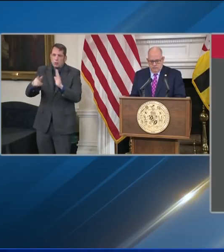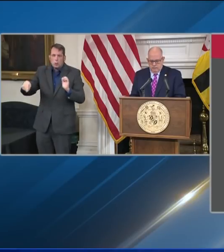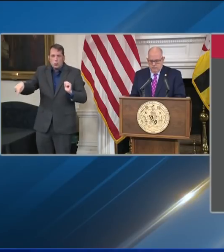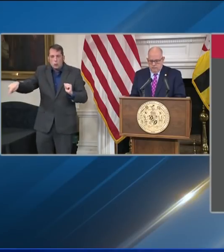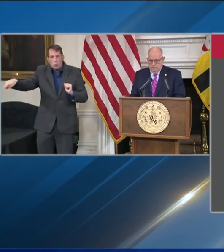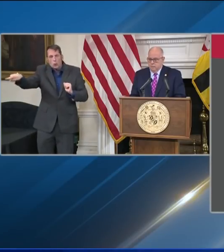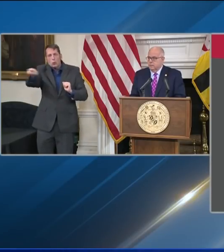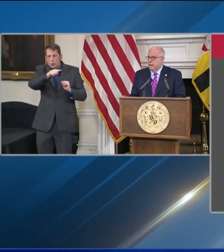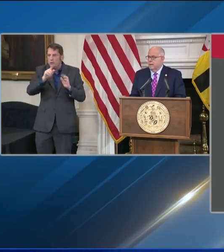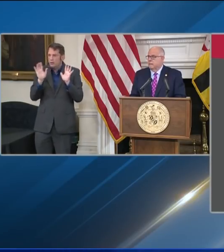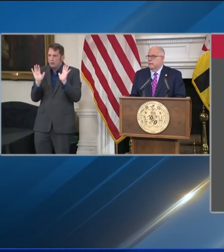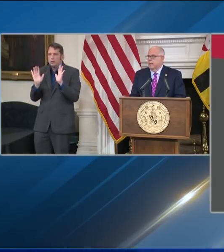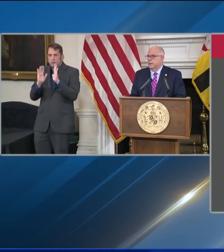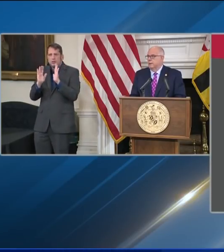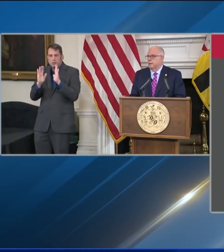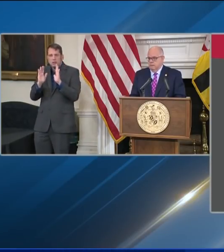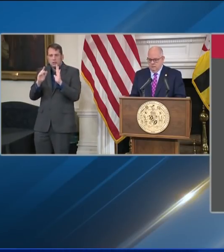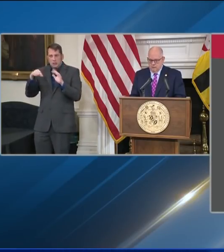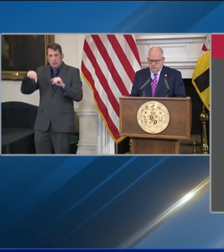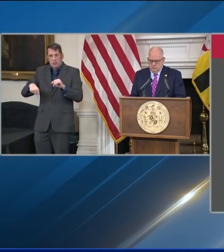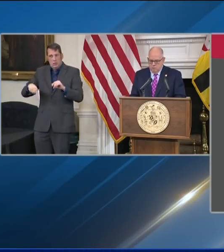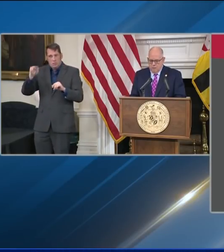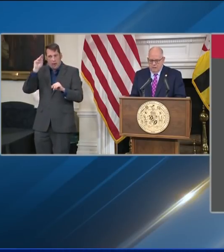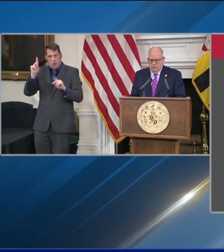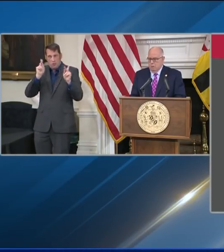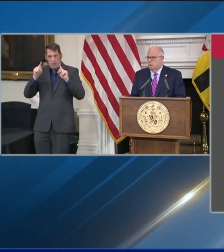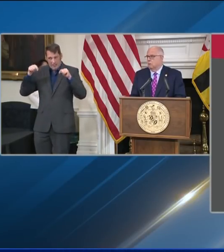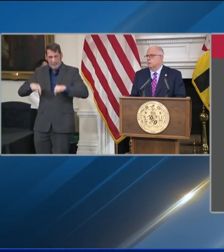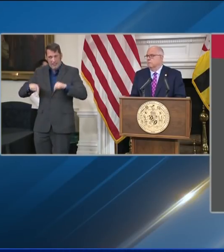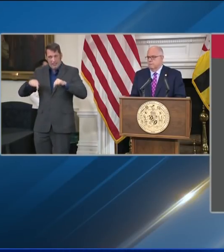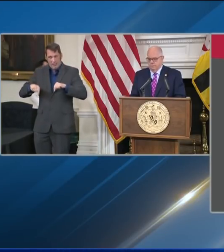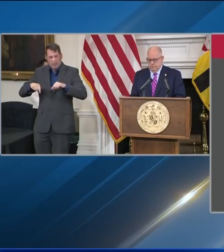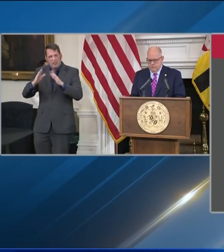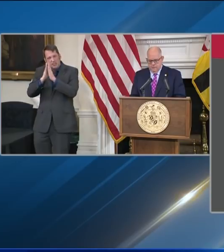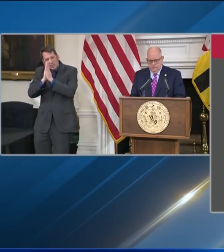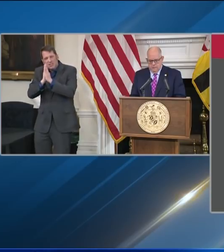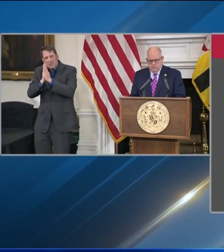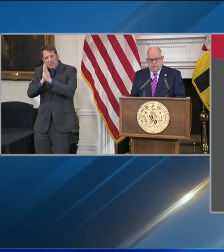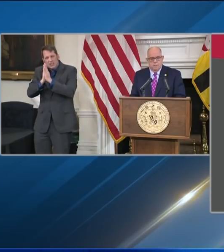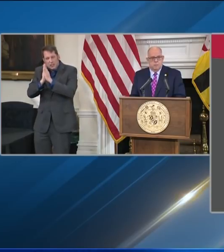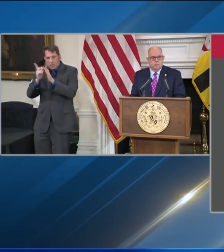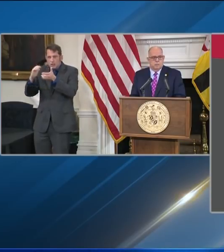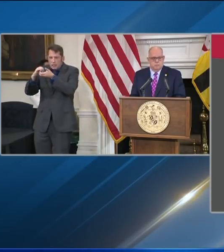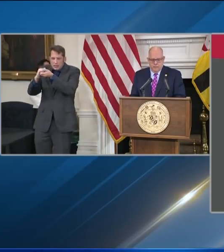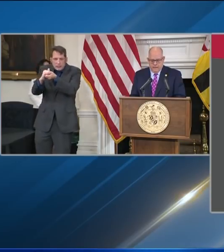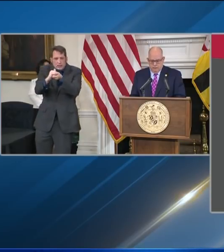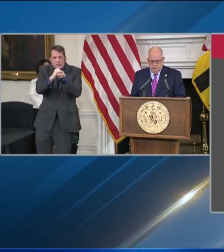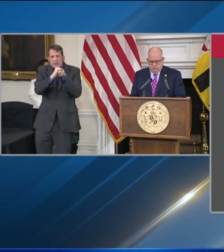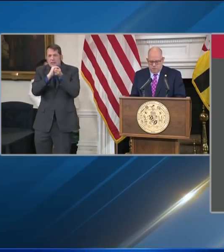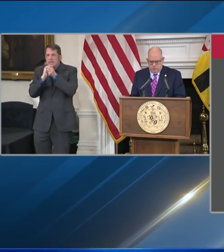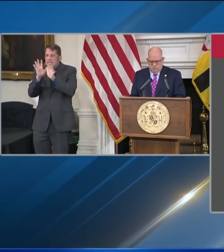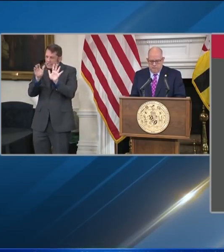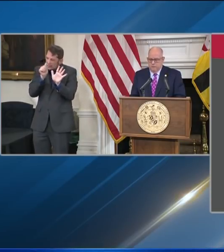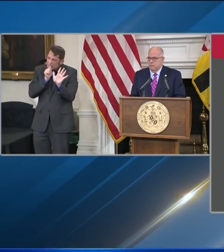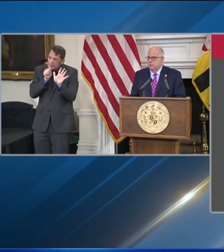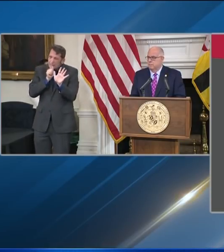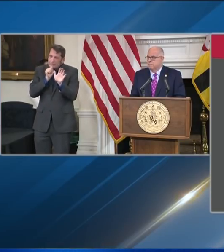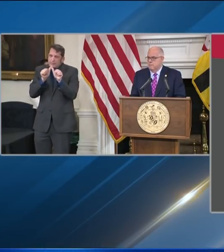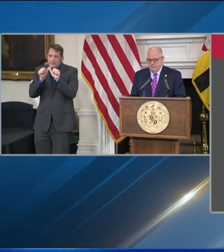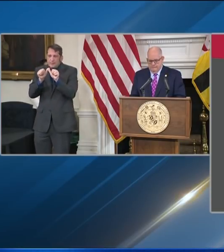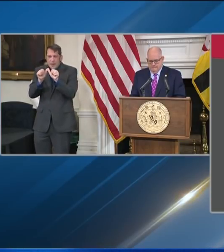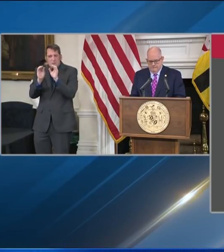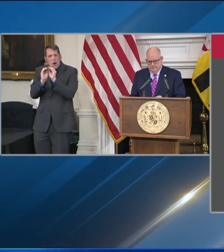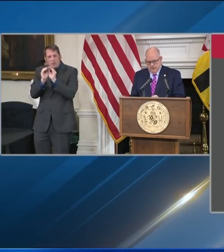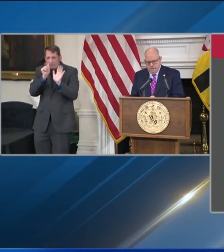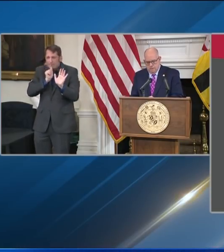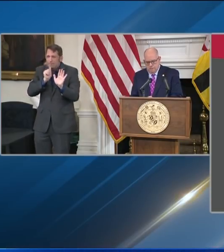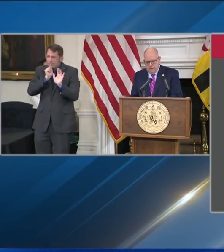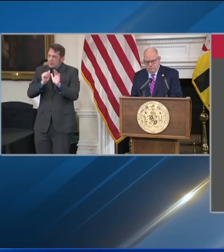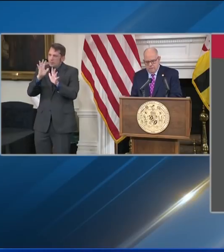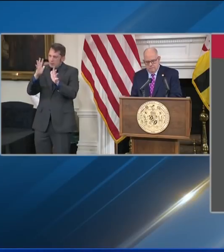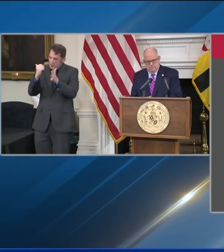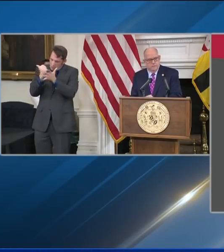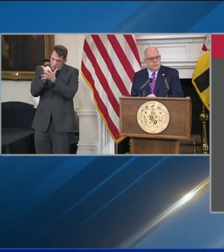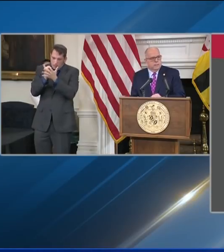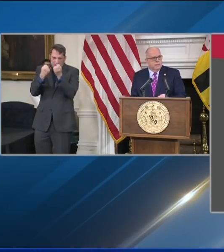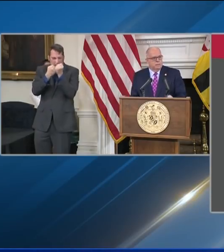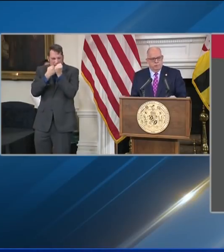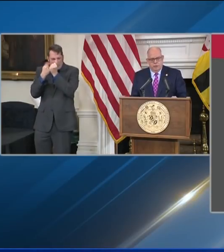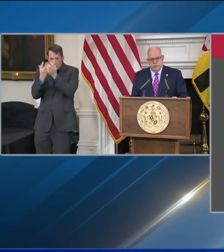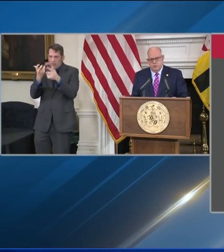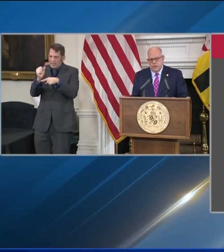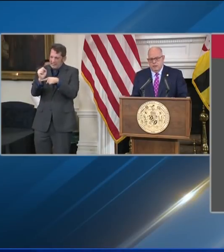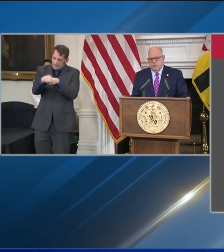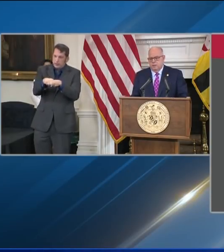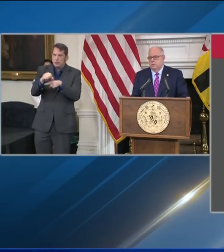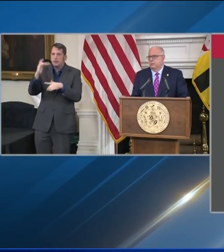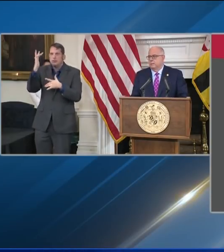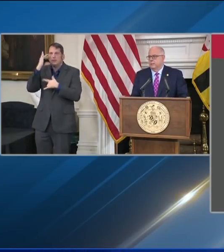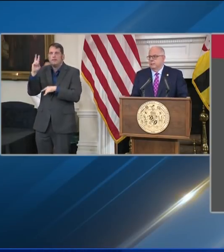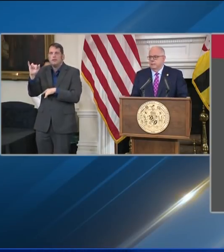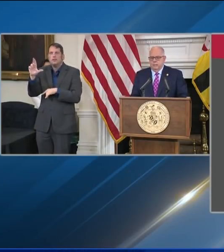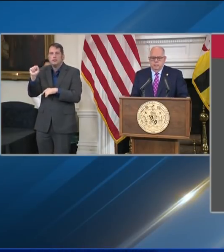WITH THE PEOPLE OF OUR STA TO STAND TOGETHER A WHILE LONGER HELP US BATTLE THIS SURGING VIRUS.